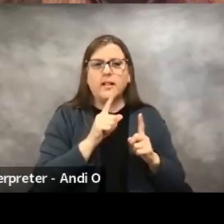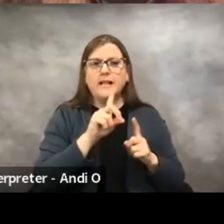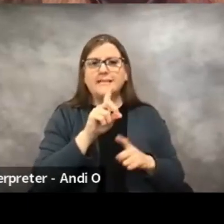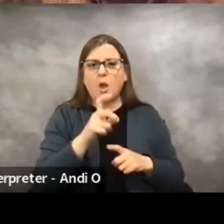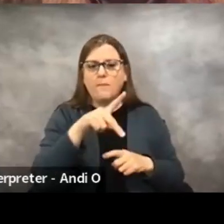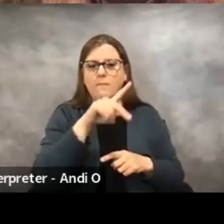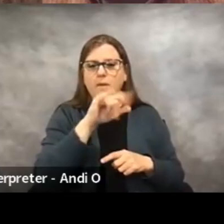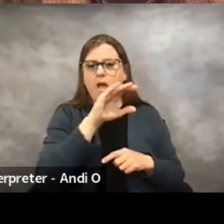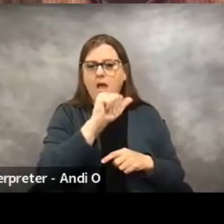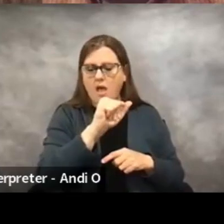that also TBI?